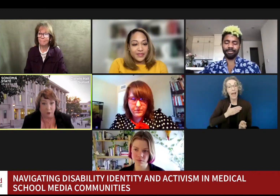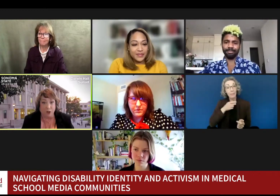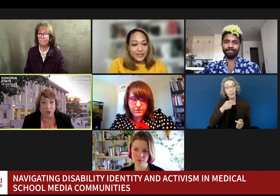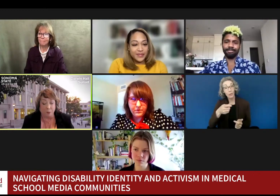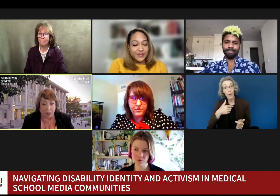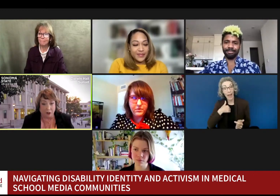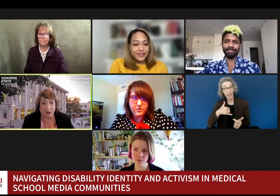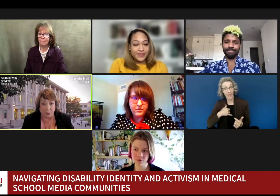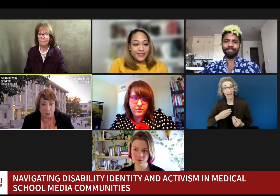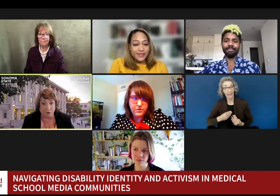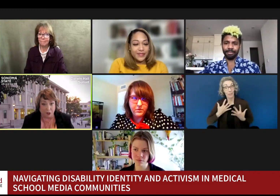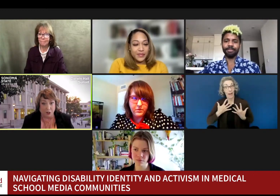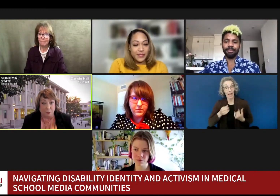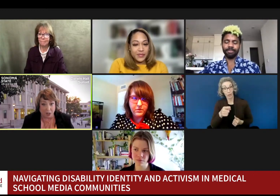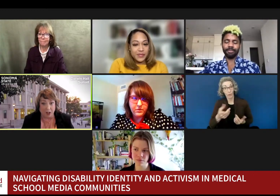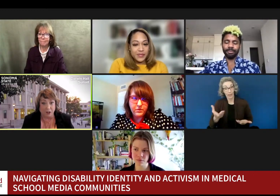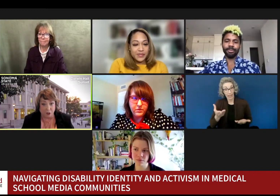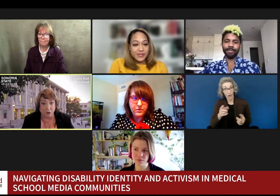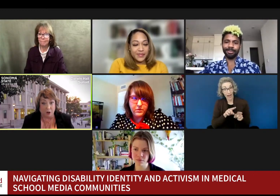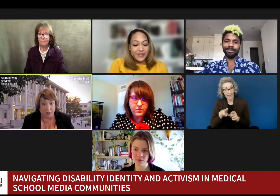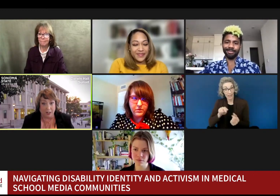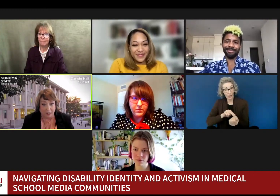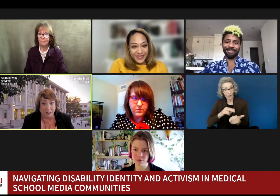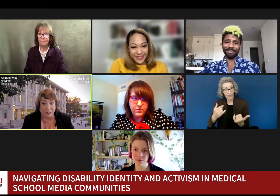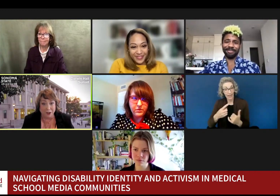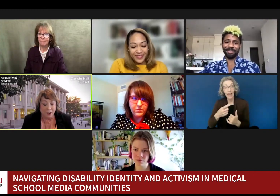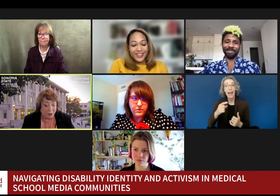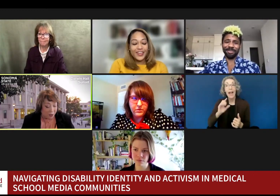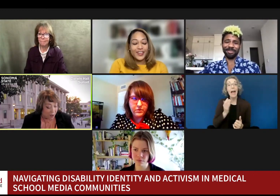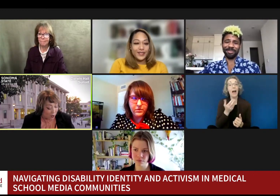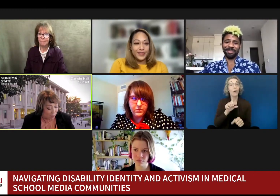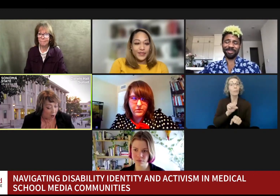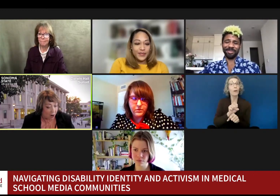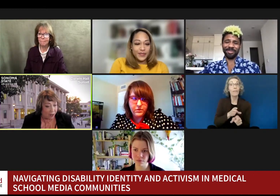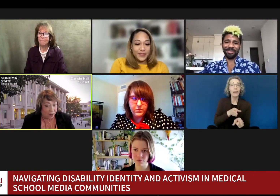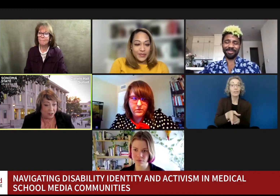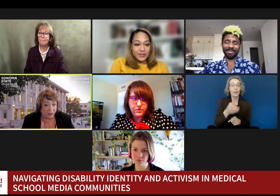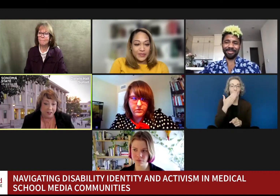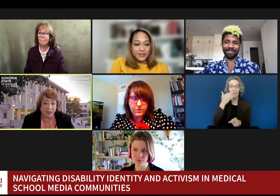We are better as a profession because you are in it.